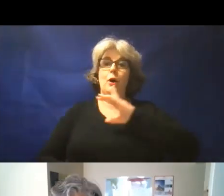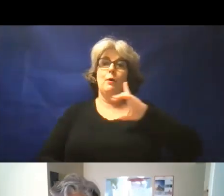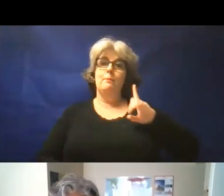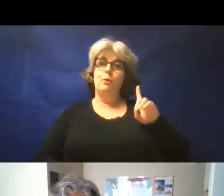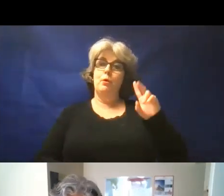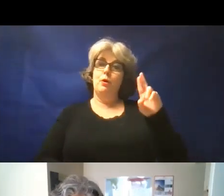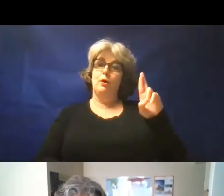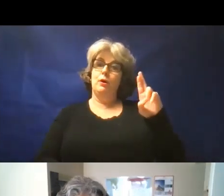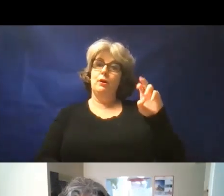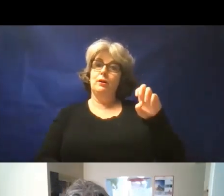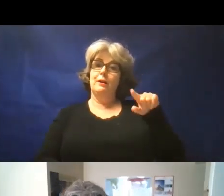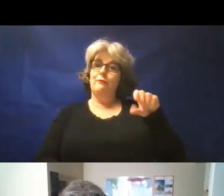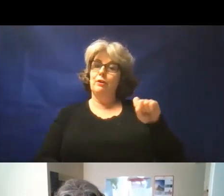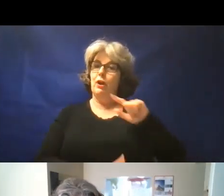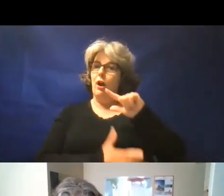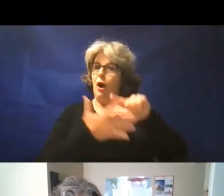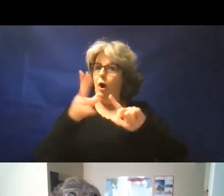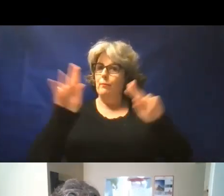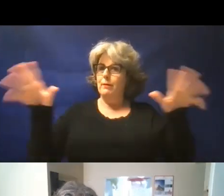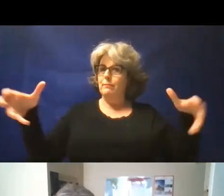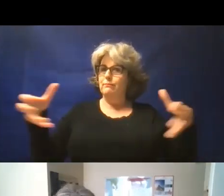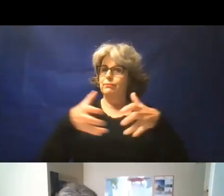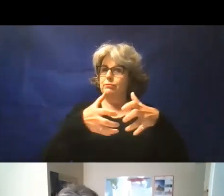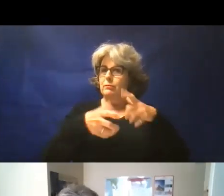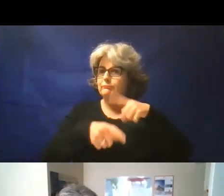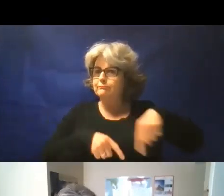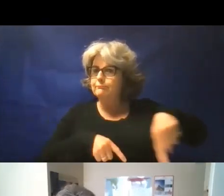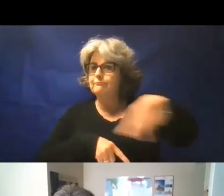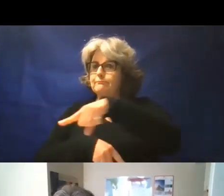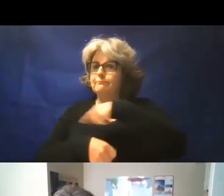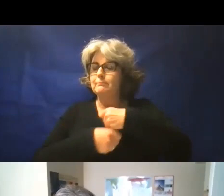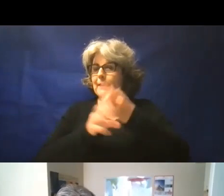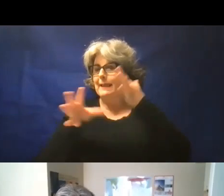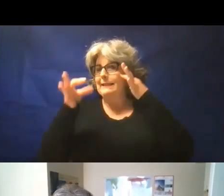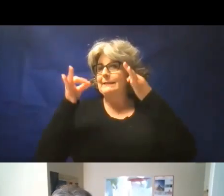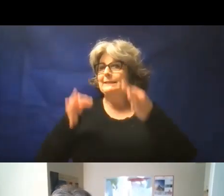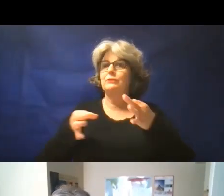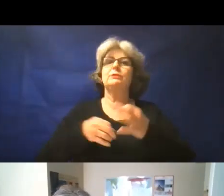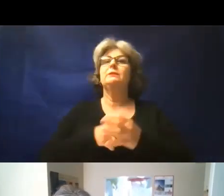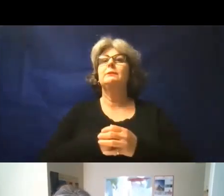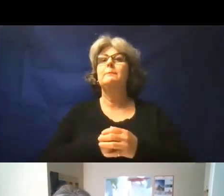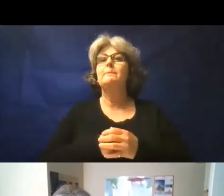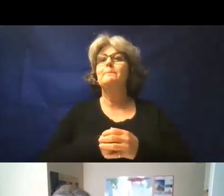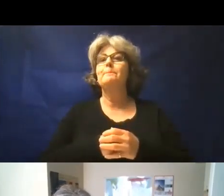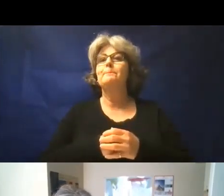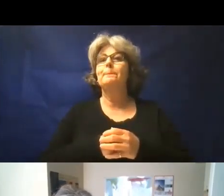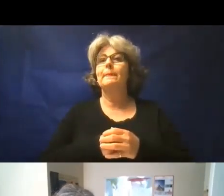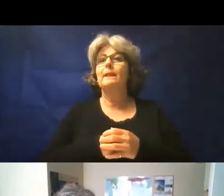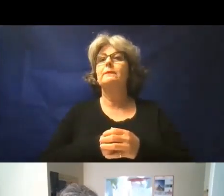who can contribute and feel valued in making these decisions and as Cindy said adaptability